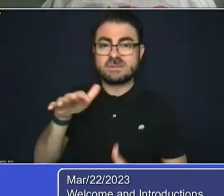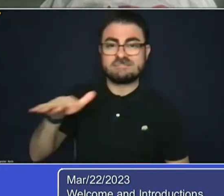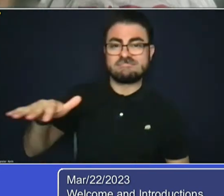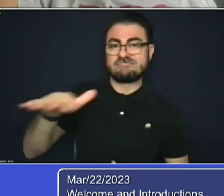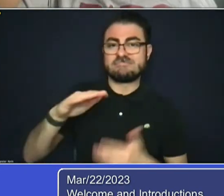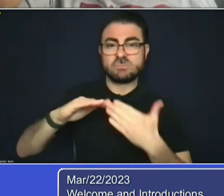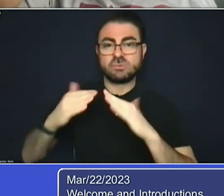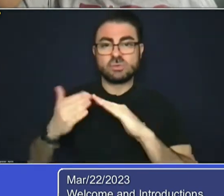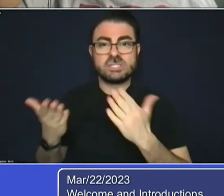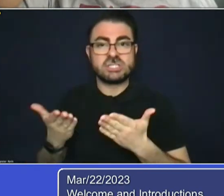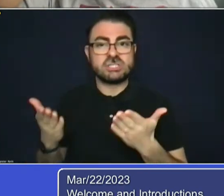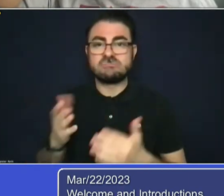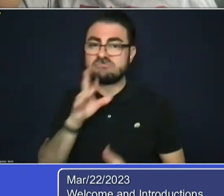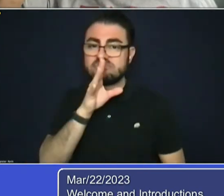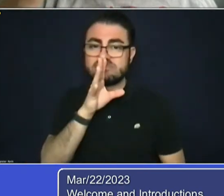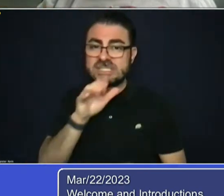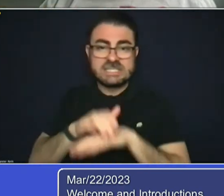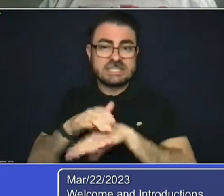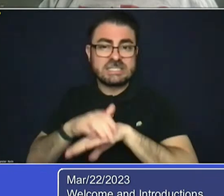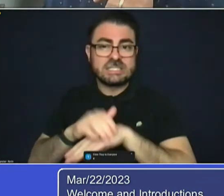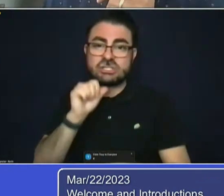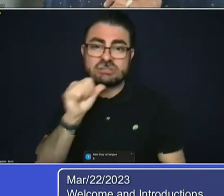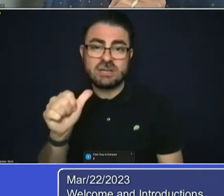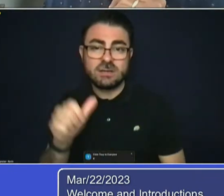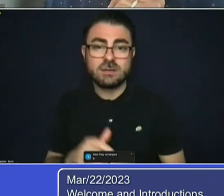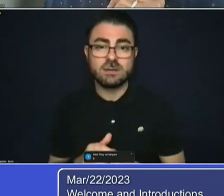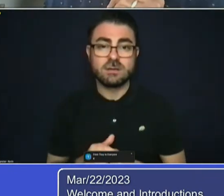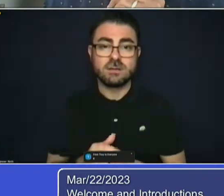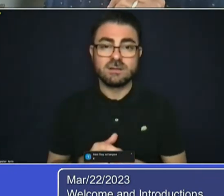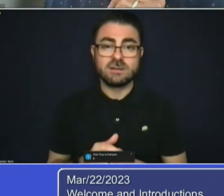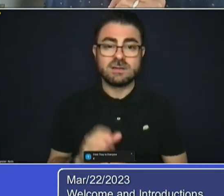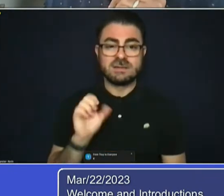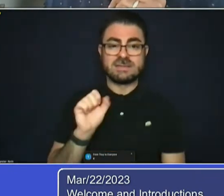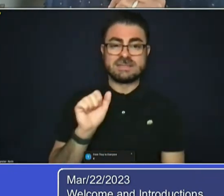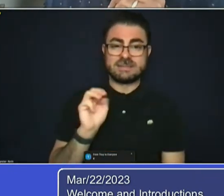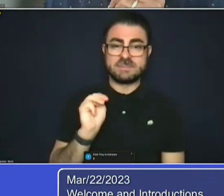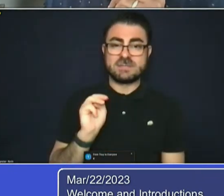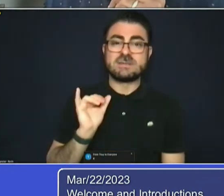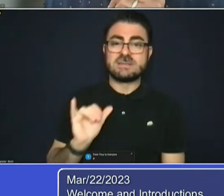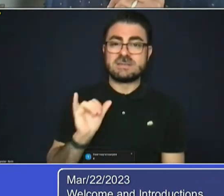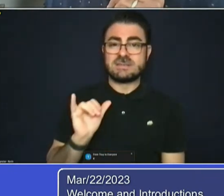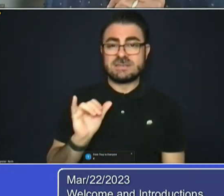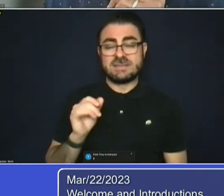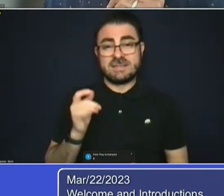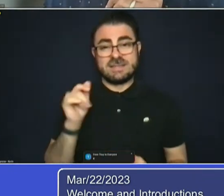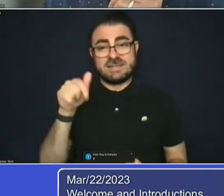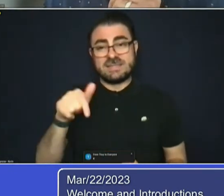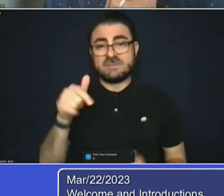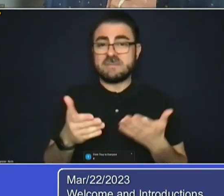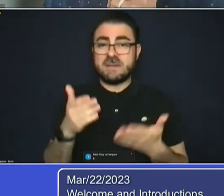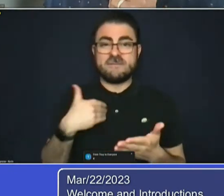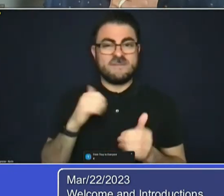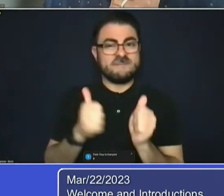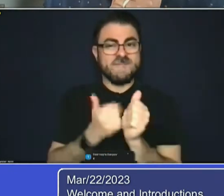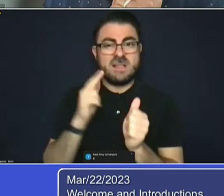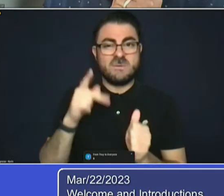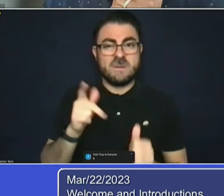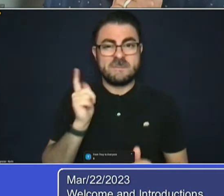THE BREAKROOM. MOST OF THE COMMUNITY THEY DON'T